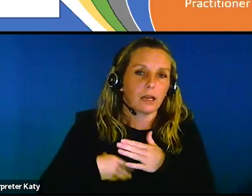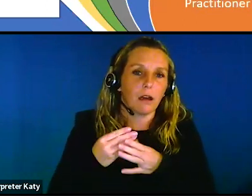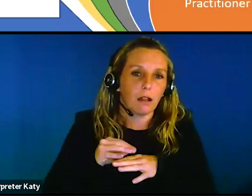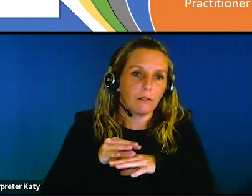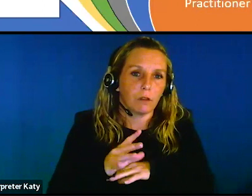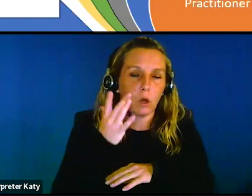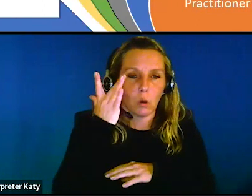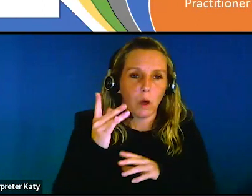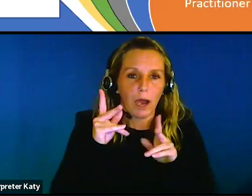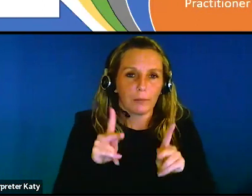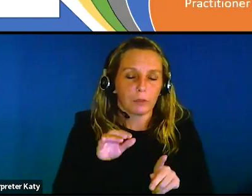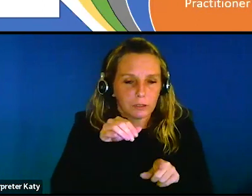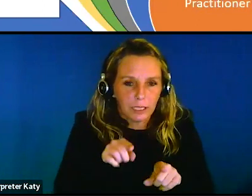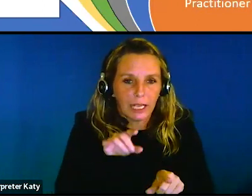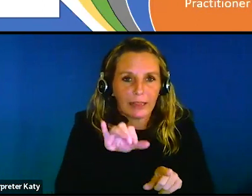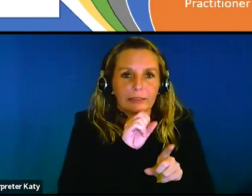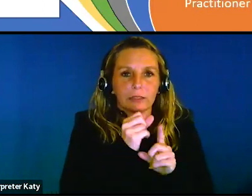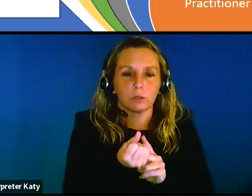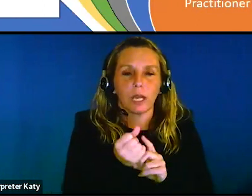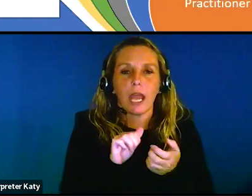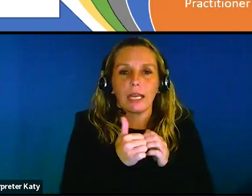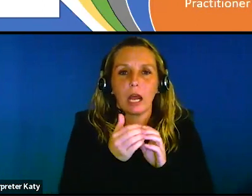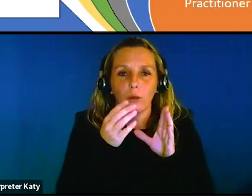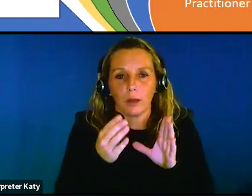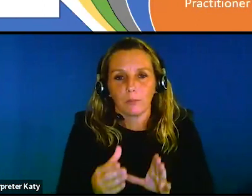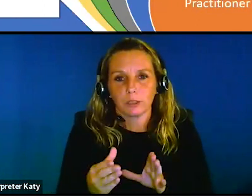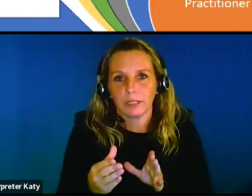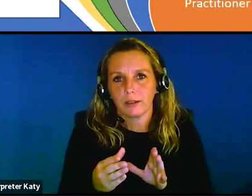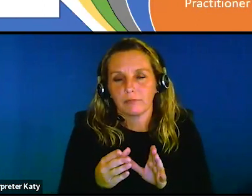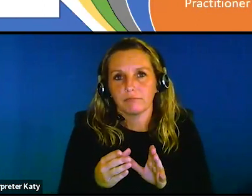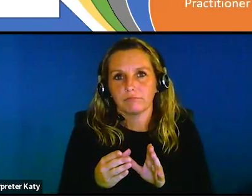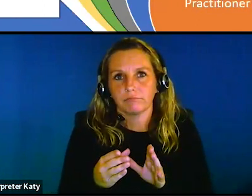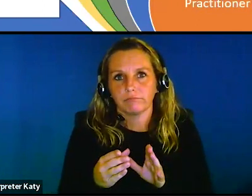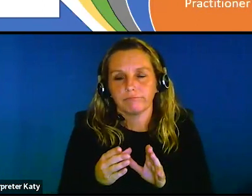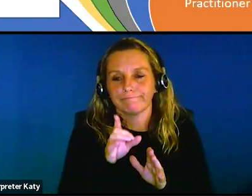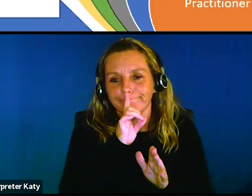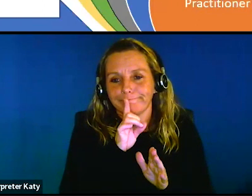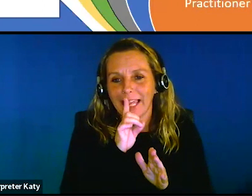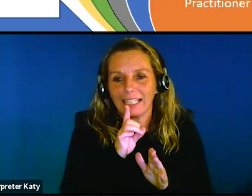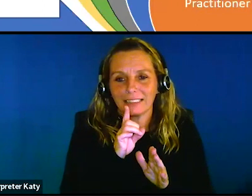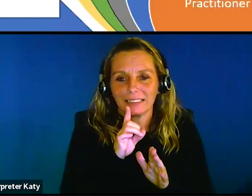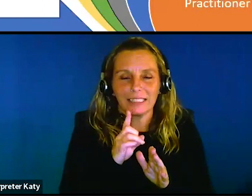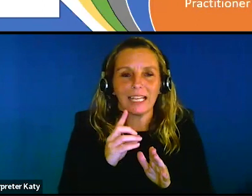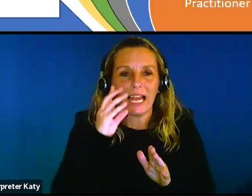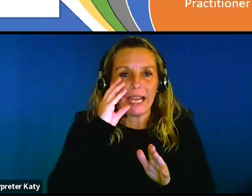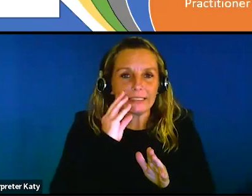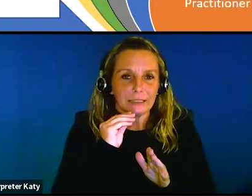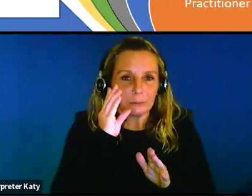and what and and how that person is experiencing